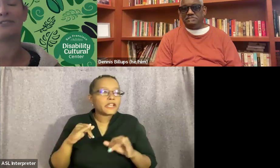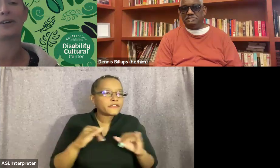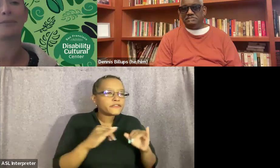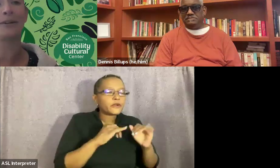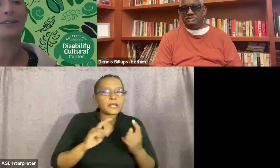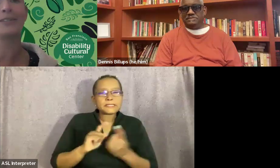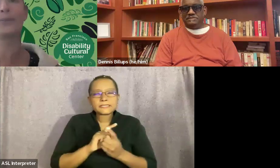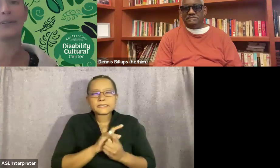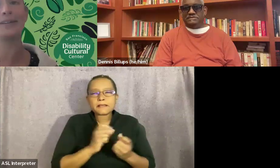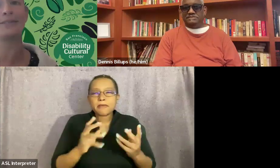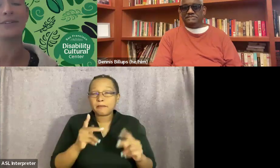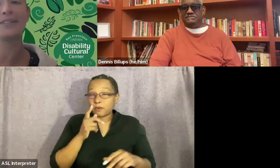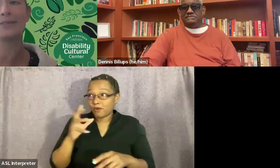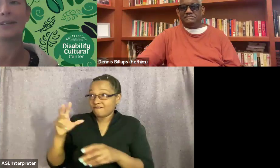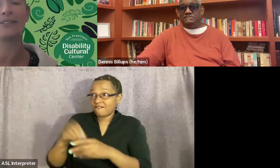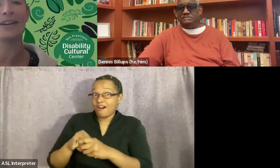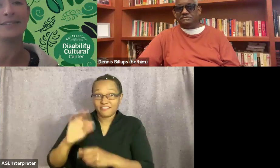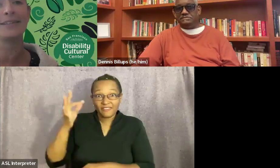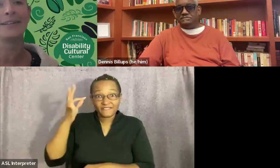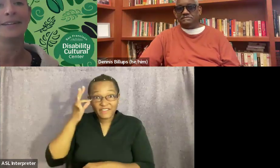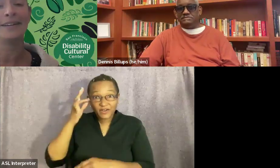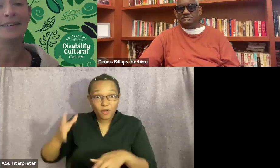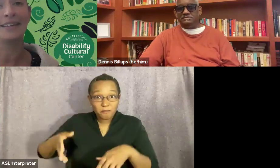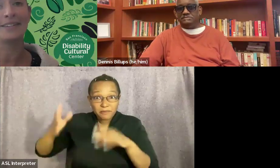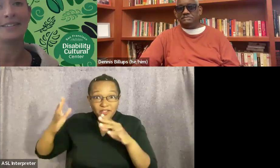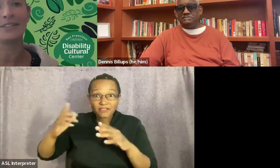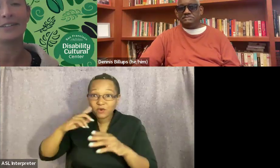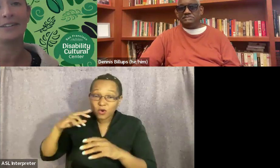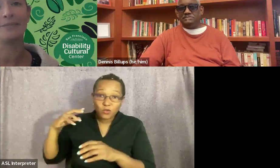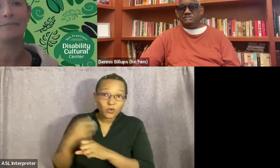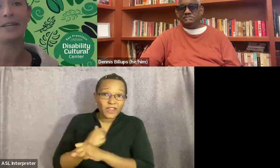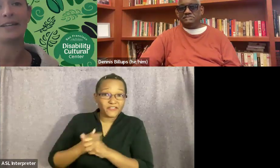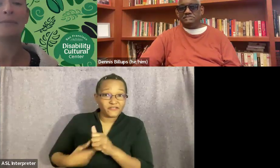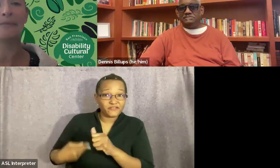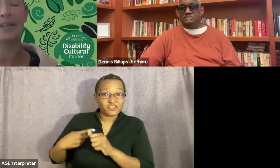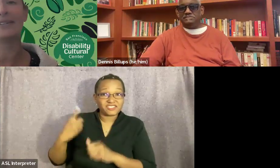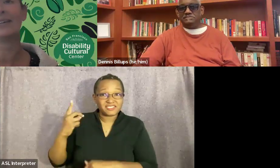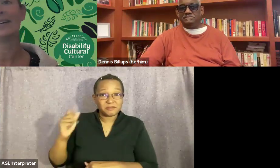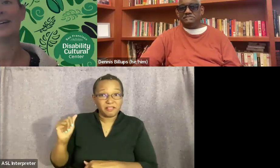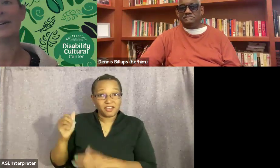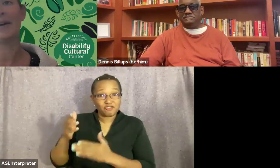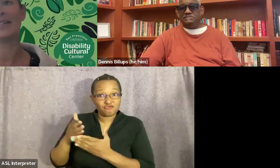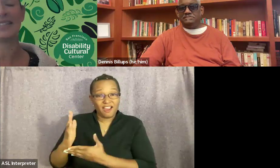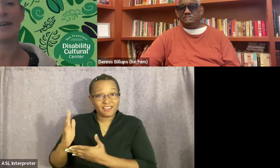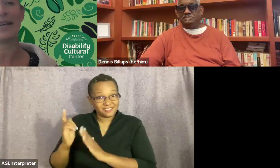the federal building to win the first disability rights legislation being implemented I just kept